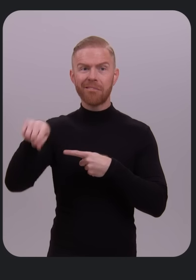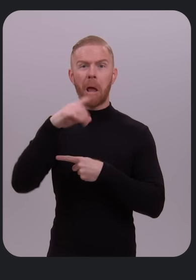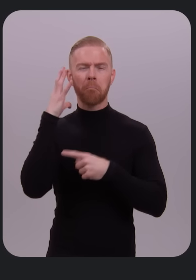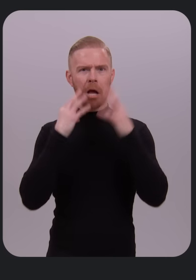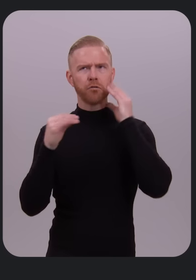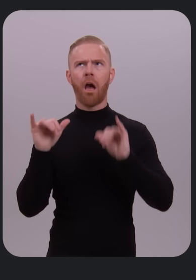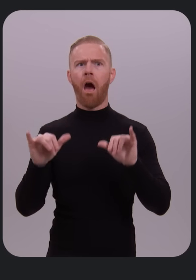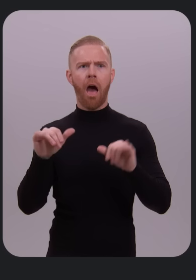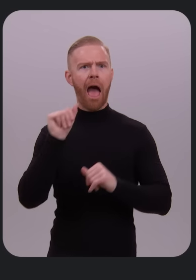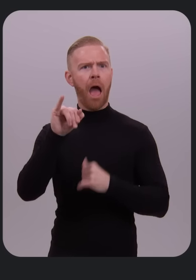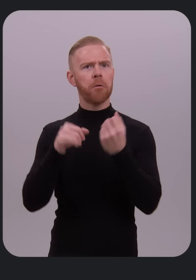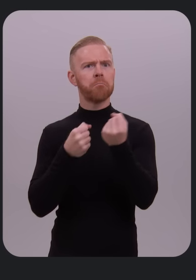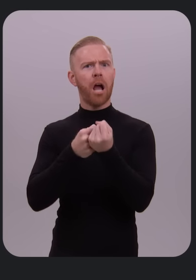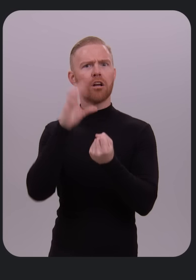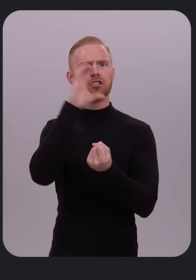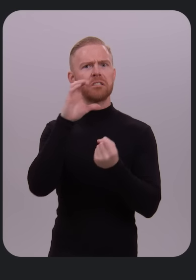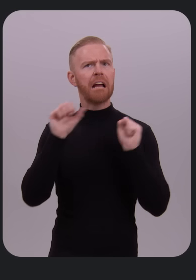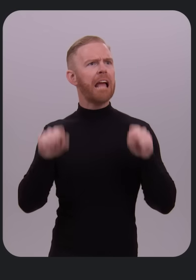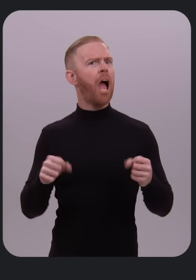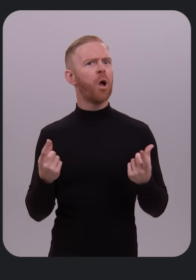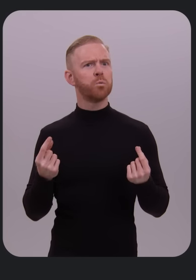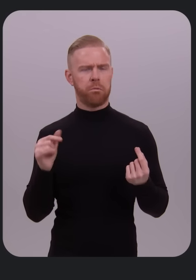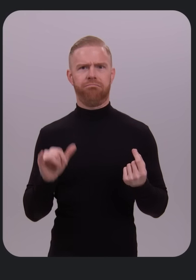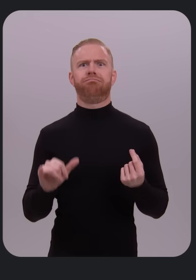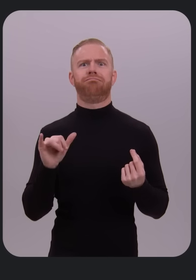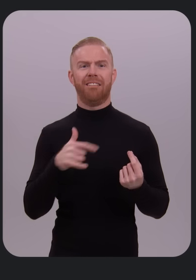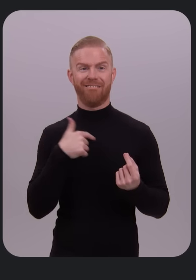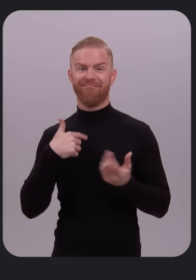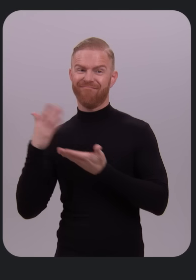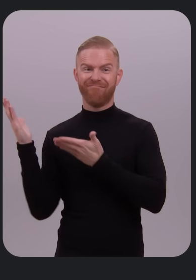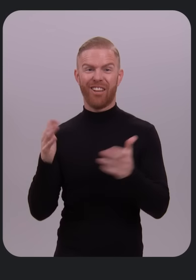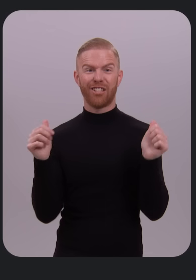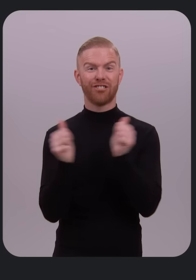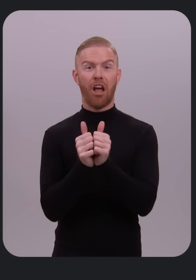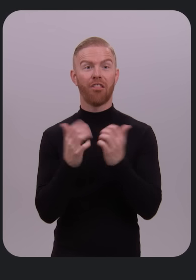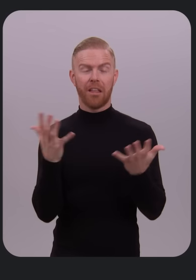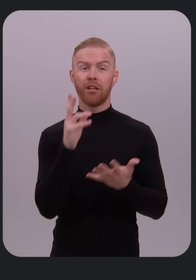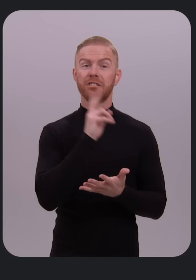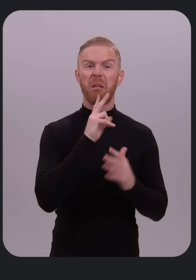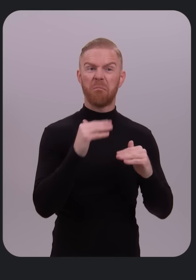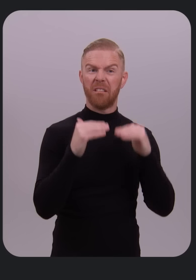do as we bring together our Gemini model's advanced capabilities with Search's